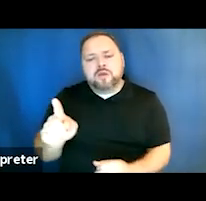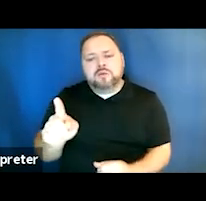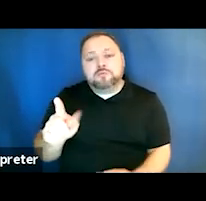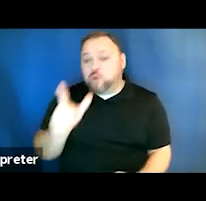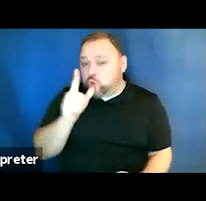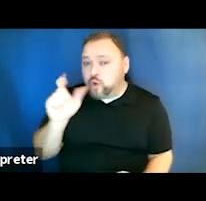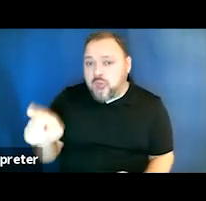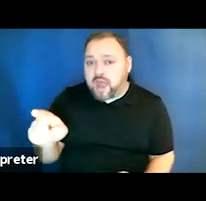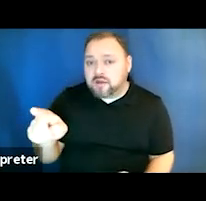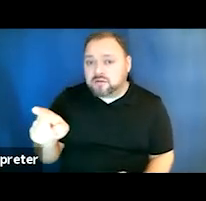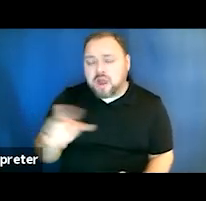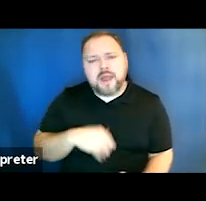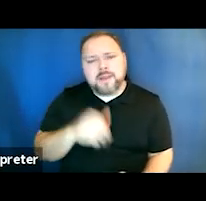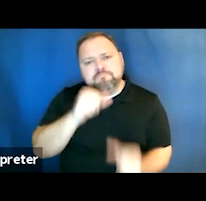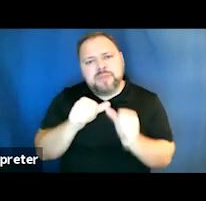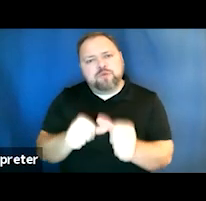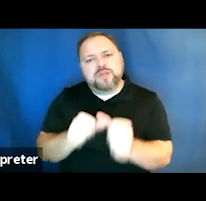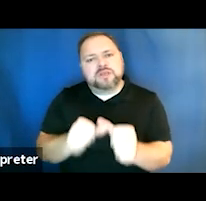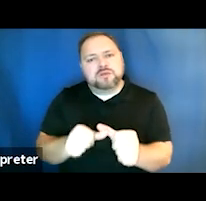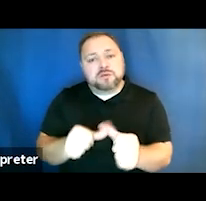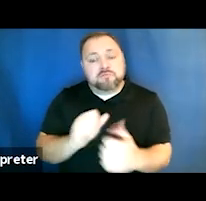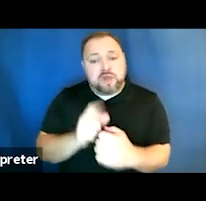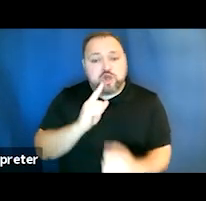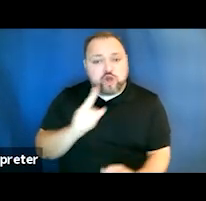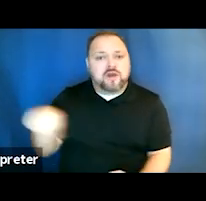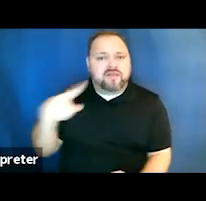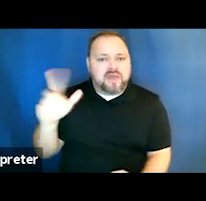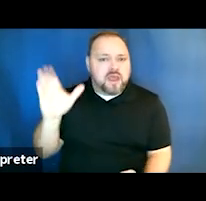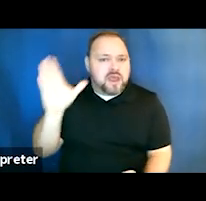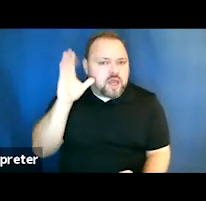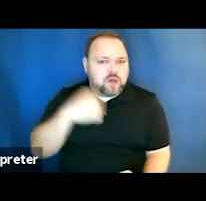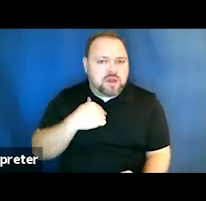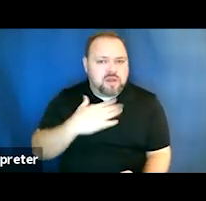and be persistent to make sure that you're being heard and your voice is being heard,